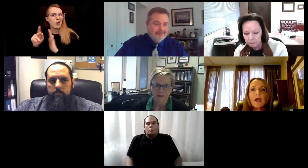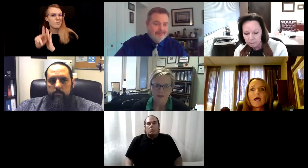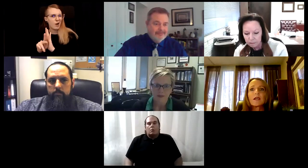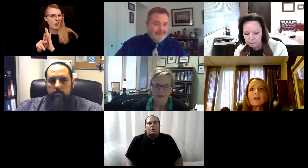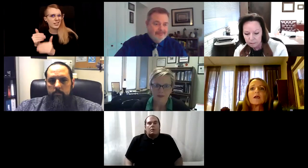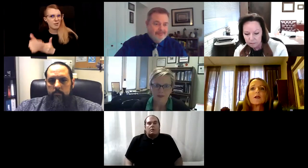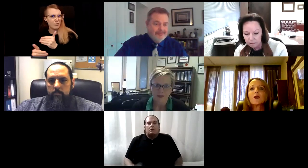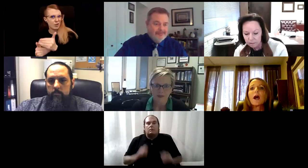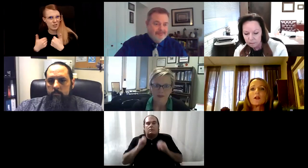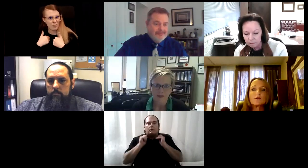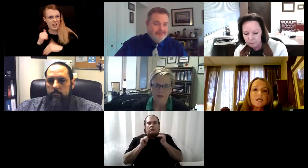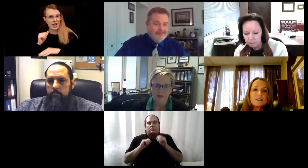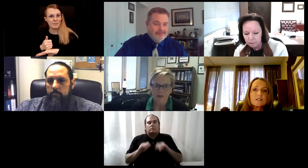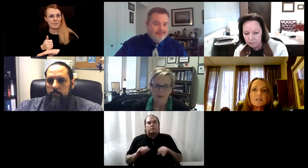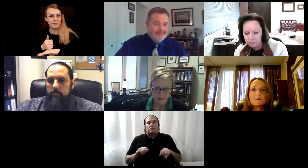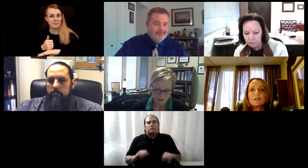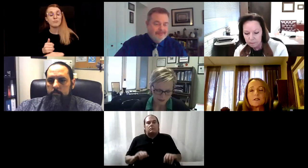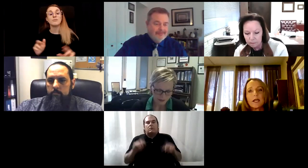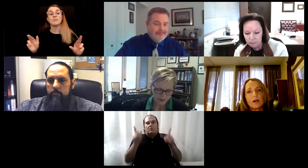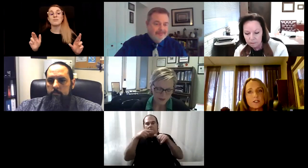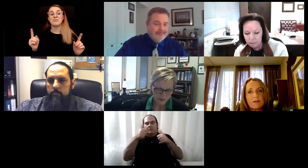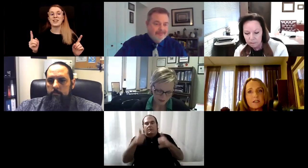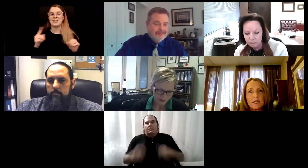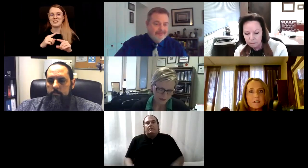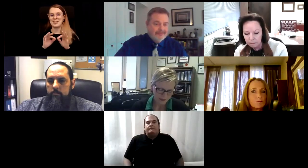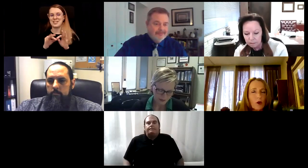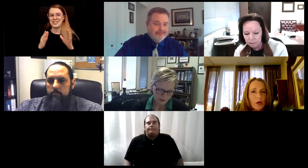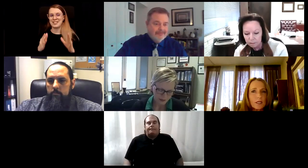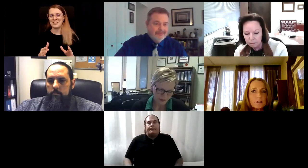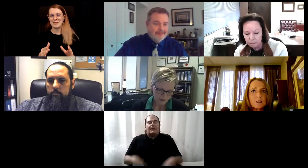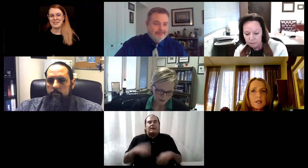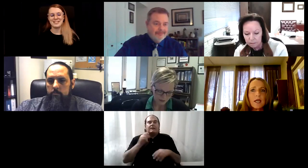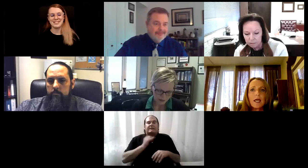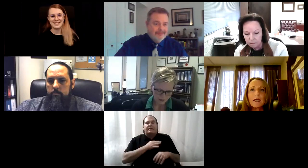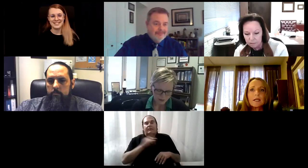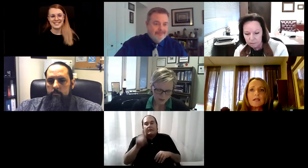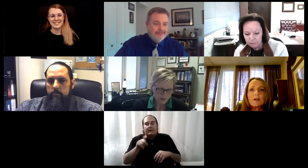that we had, our local needs assessment and our staffing needs and priorities, and even